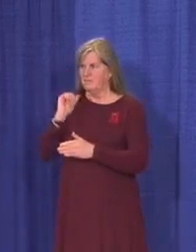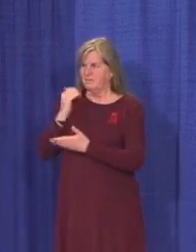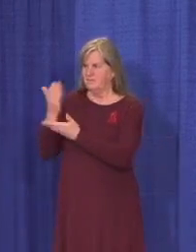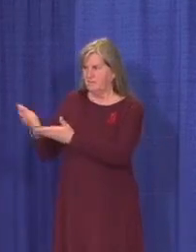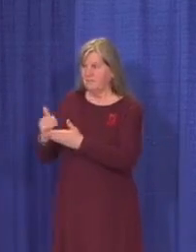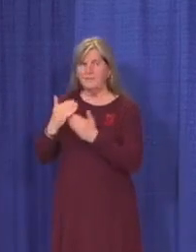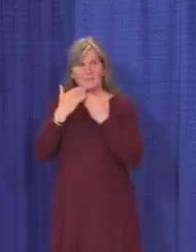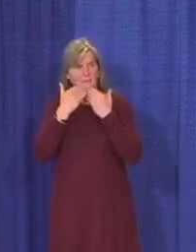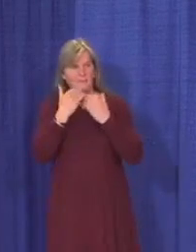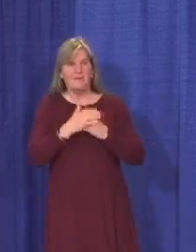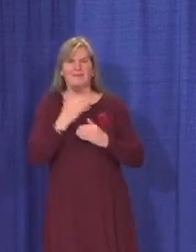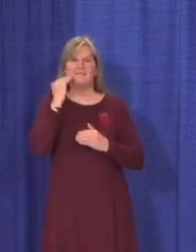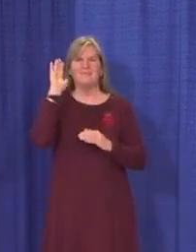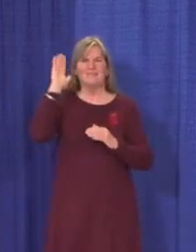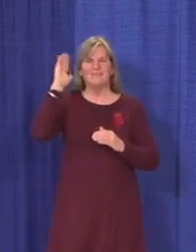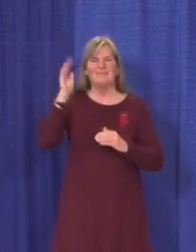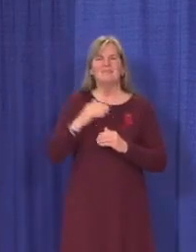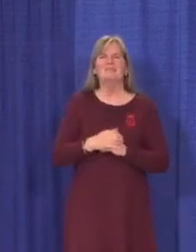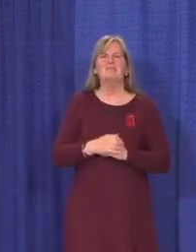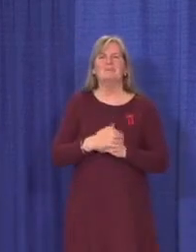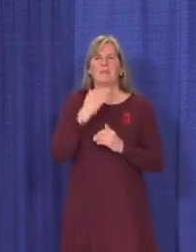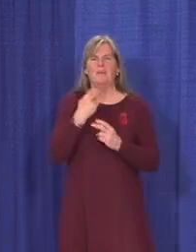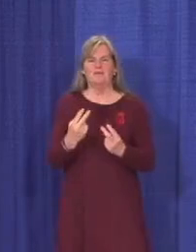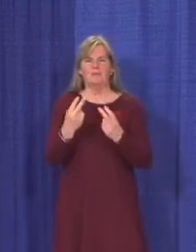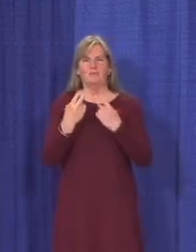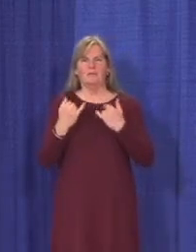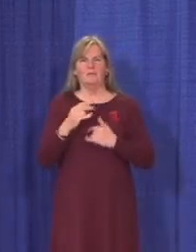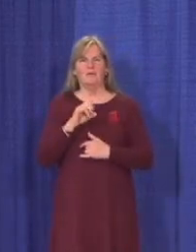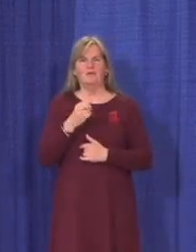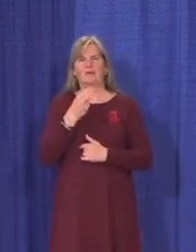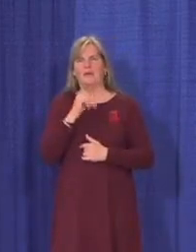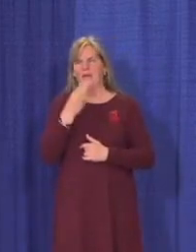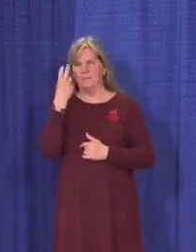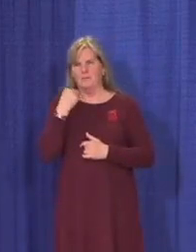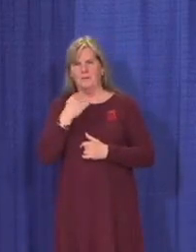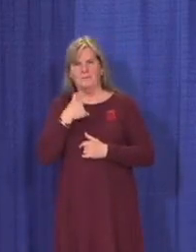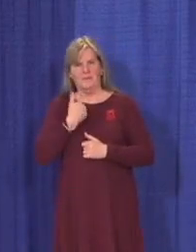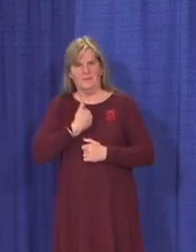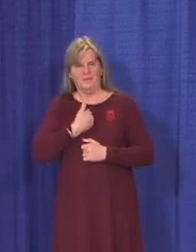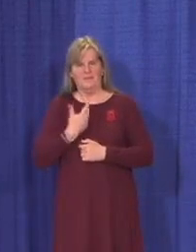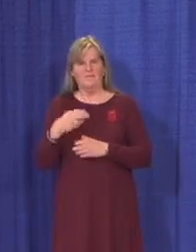I'd like to verify everyone can hear us? If you are having an issue